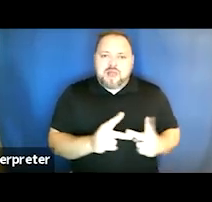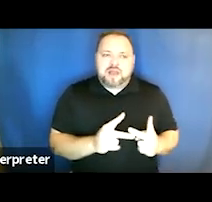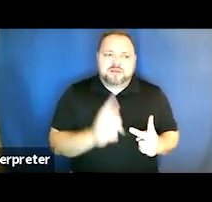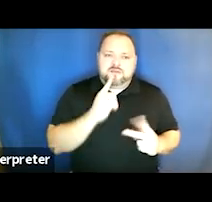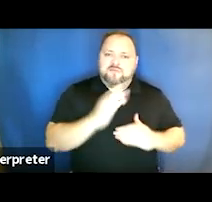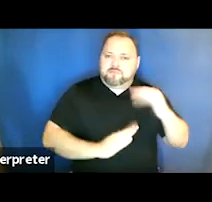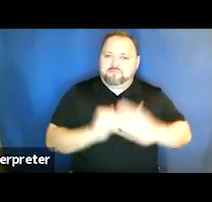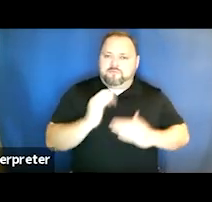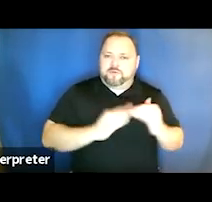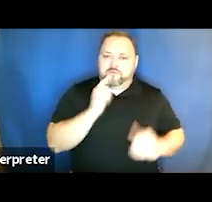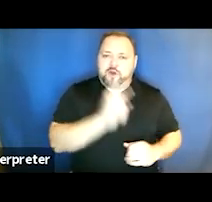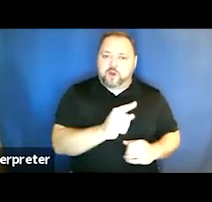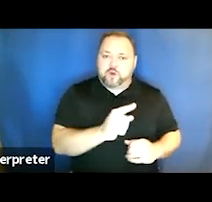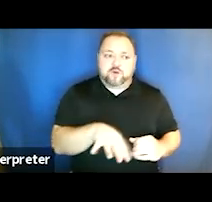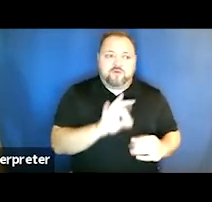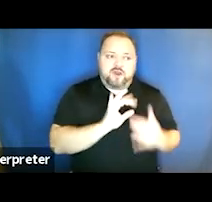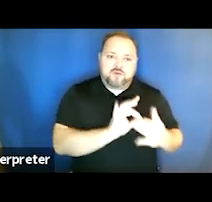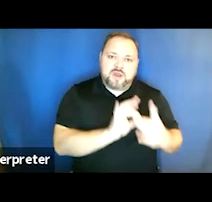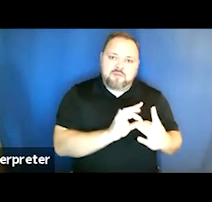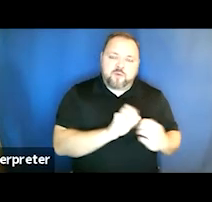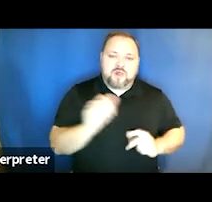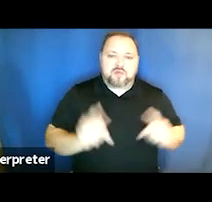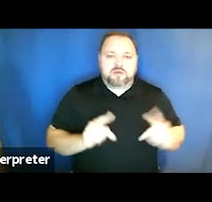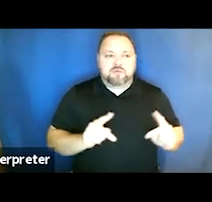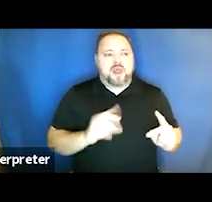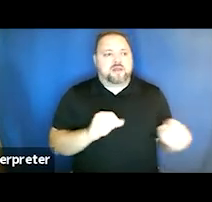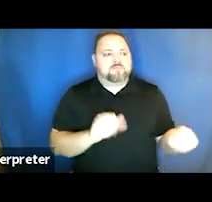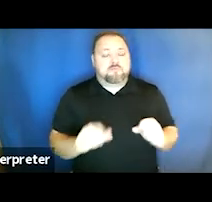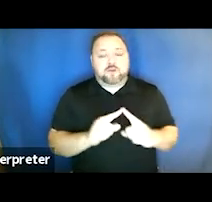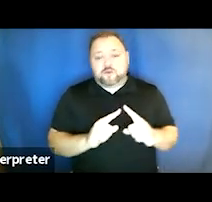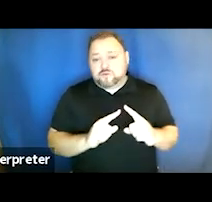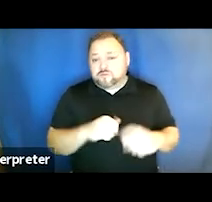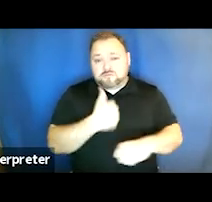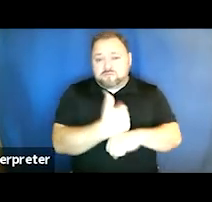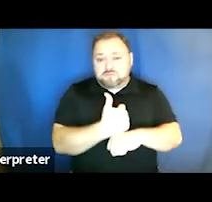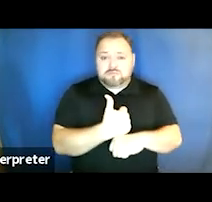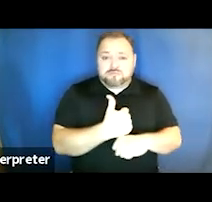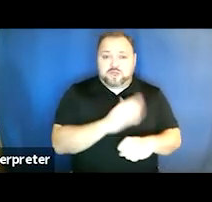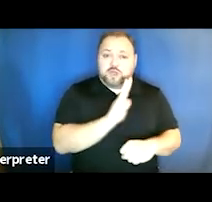to find relation with other people and be able to create a community of your own of support.